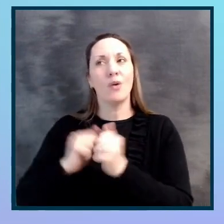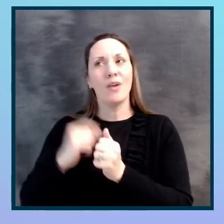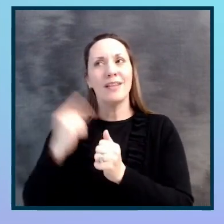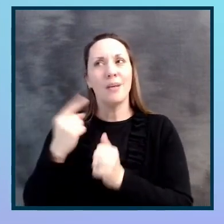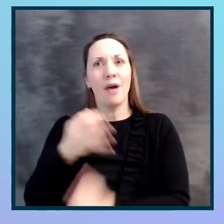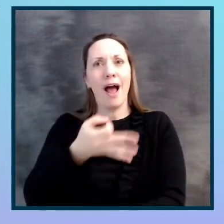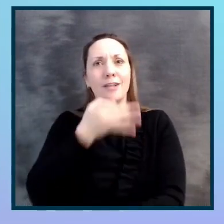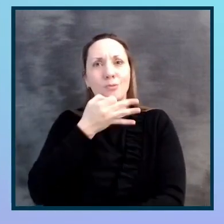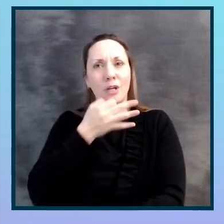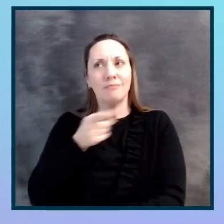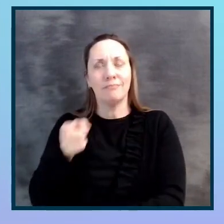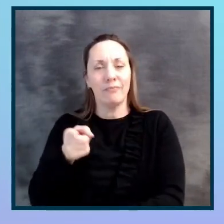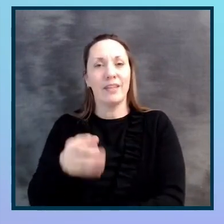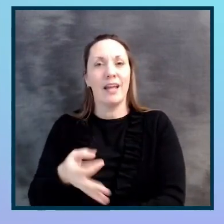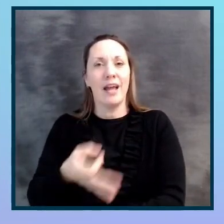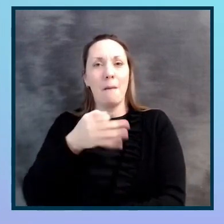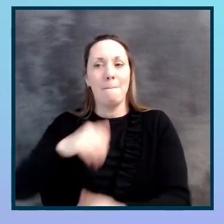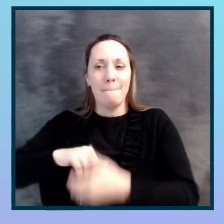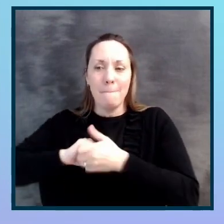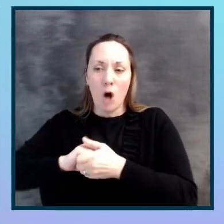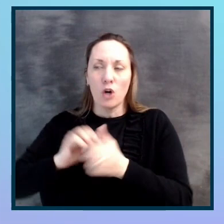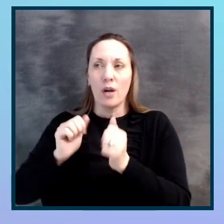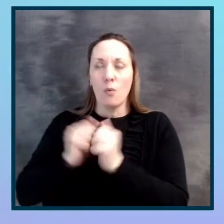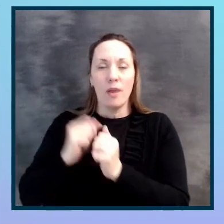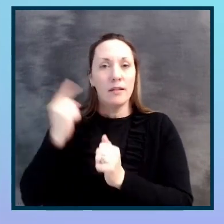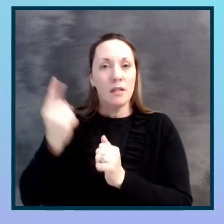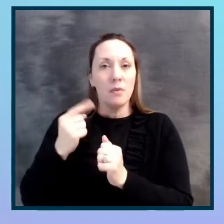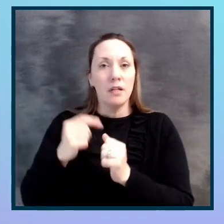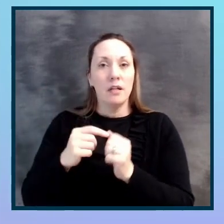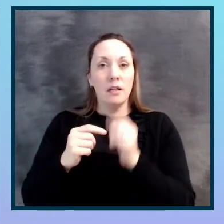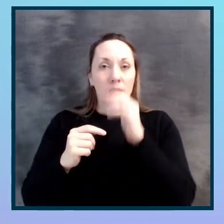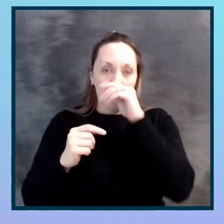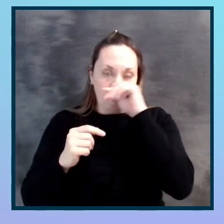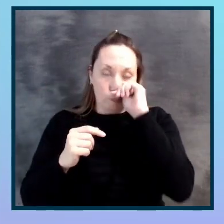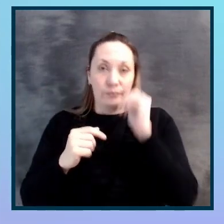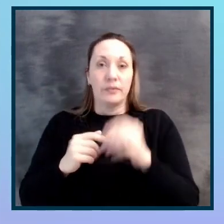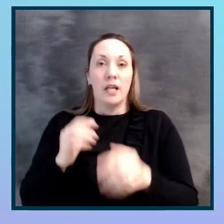and part partnering with someone who is able to work with you to talk to users